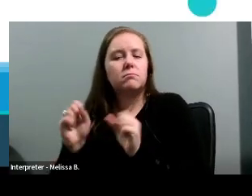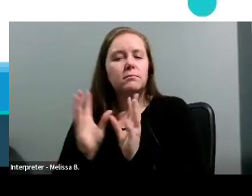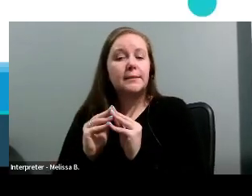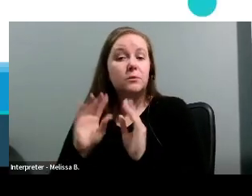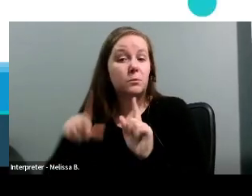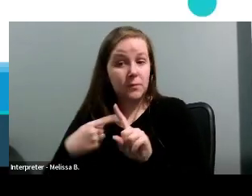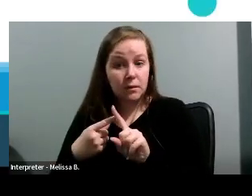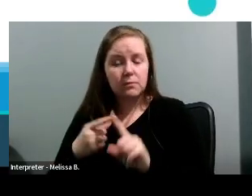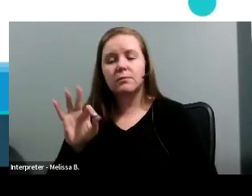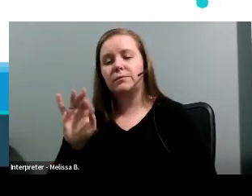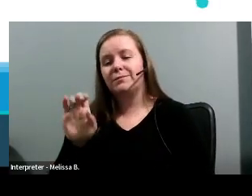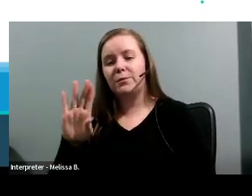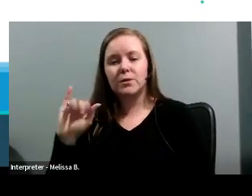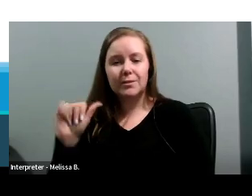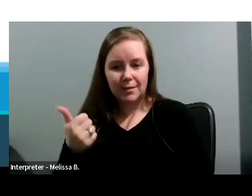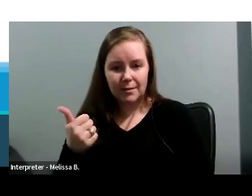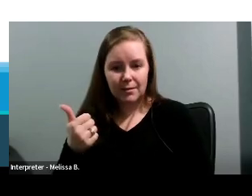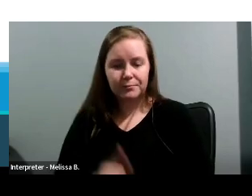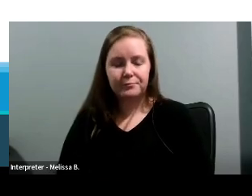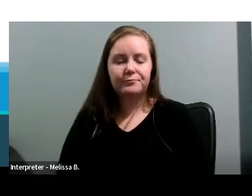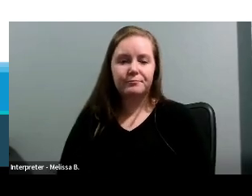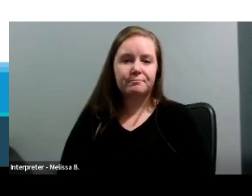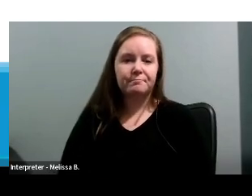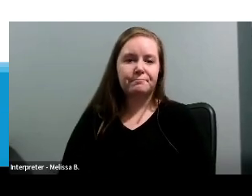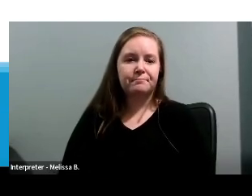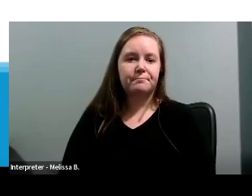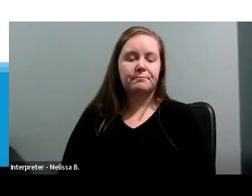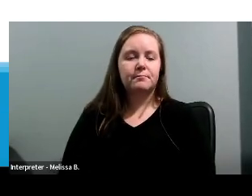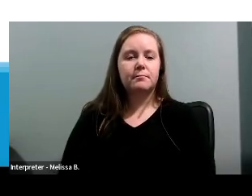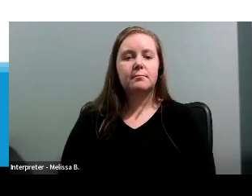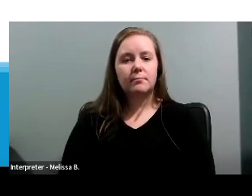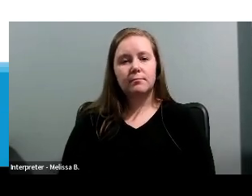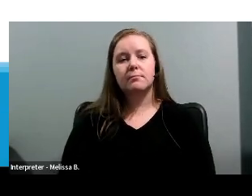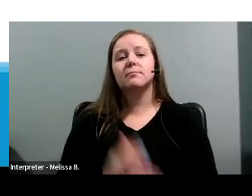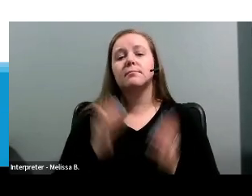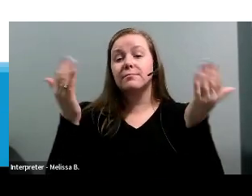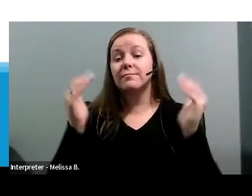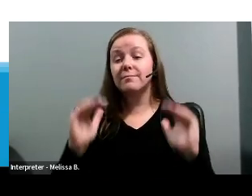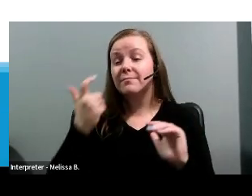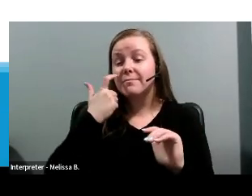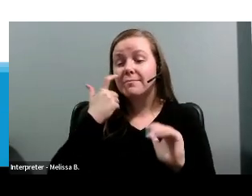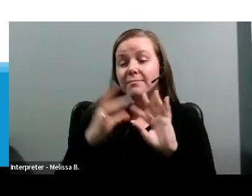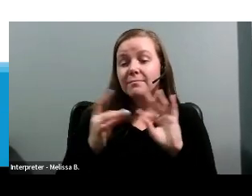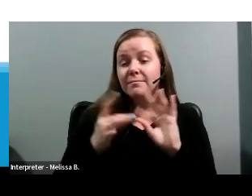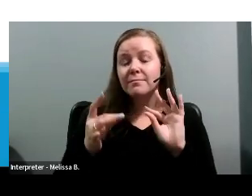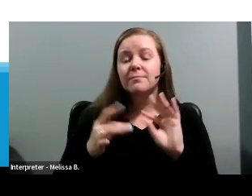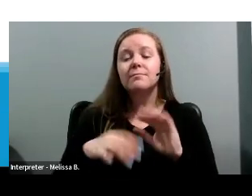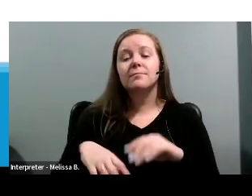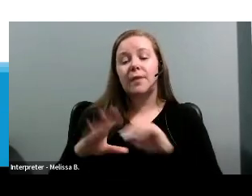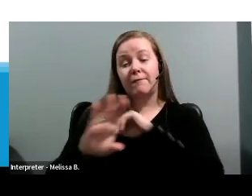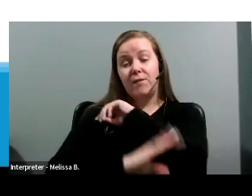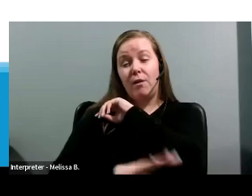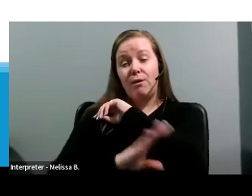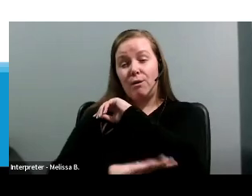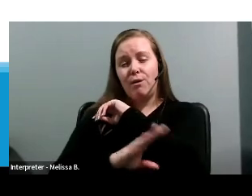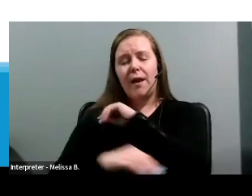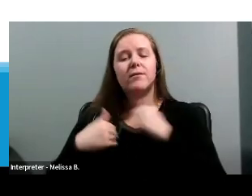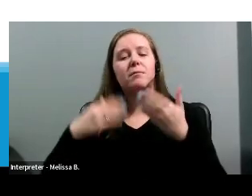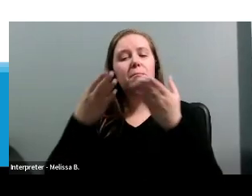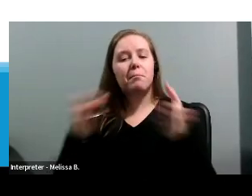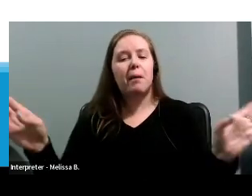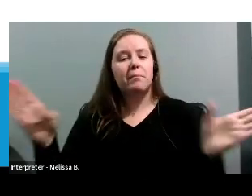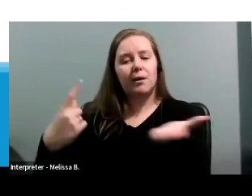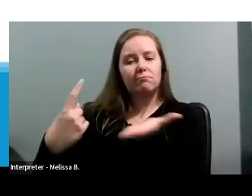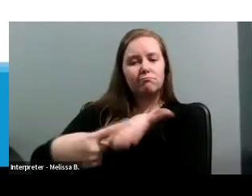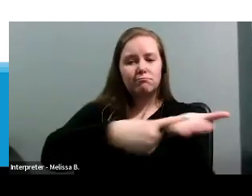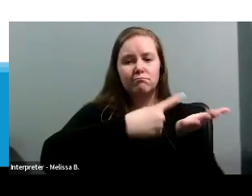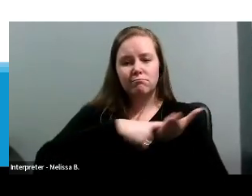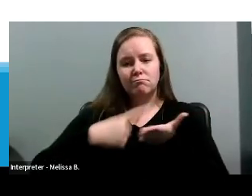Melissa Wong (she/her), SPT: Okay, so as I said, as I mentioned, there's a public consultation process that happens in the fall, and along with the, kind of.